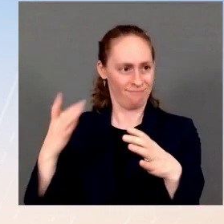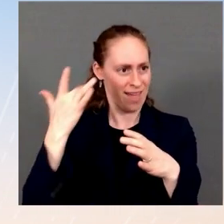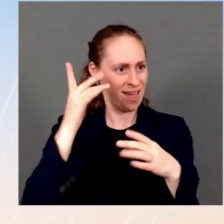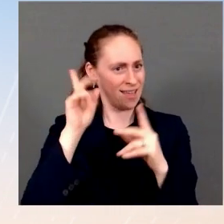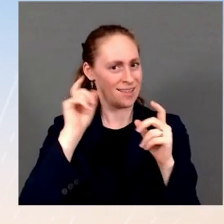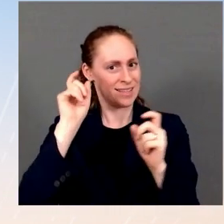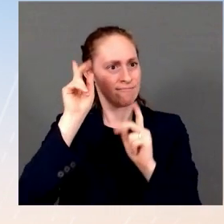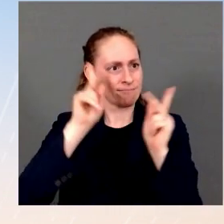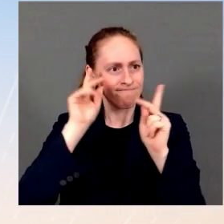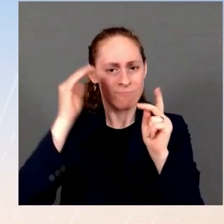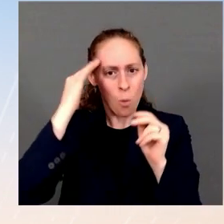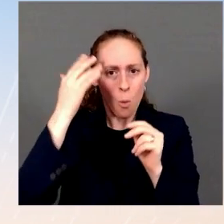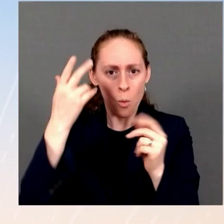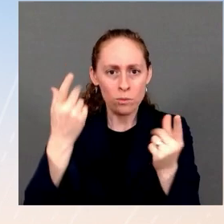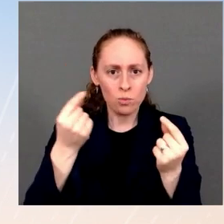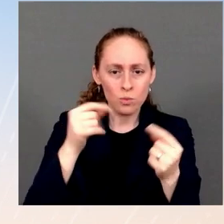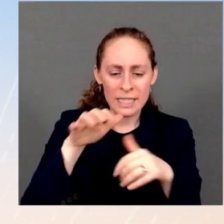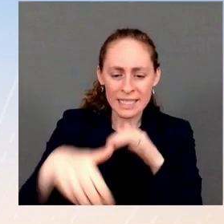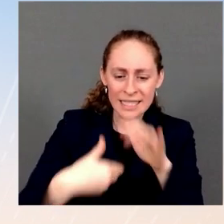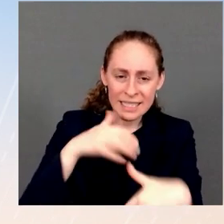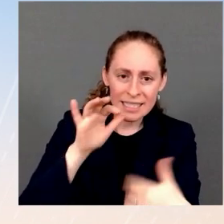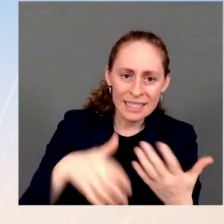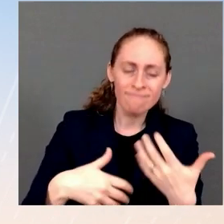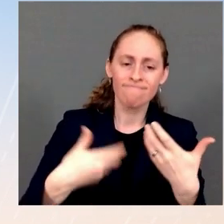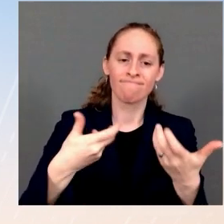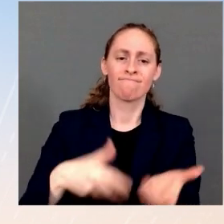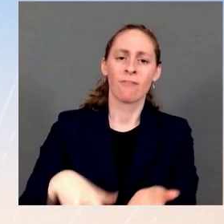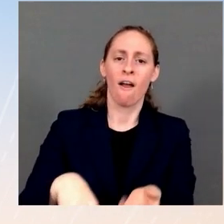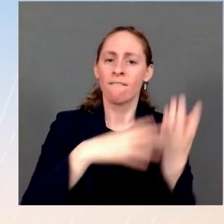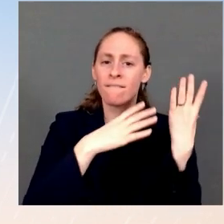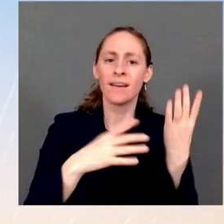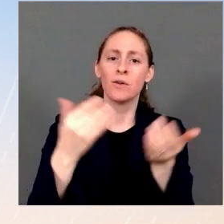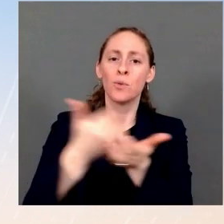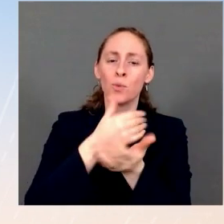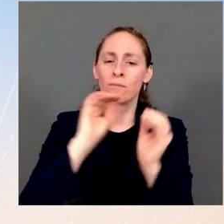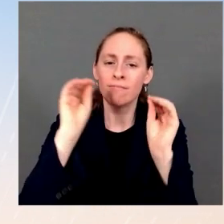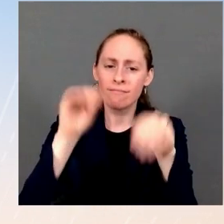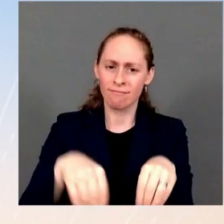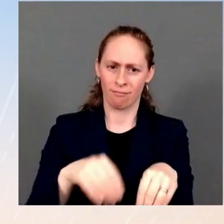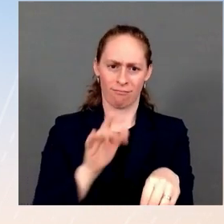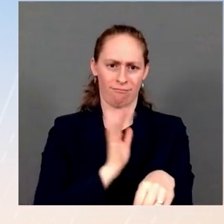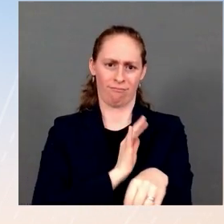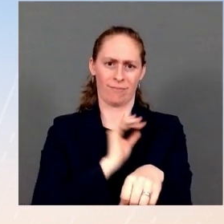Today's Action Plan has three pillars. The first is about getting resources